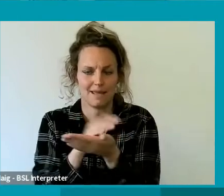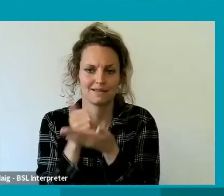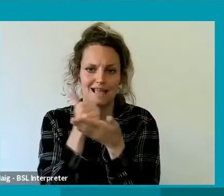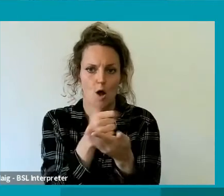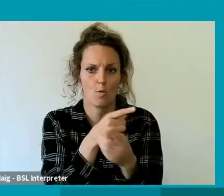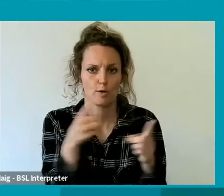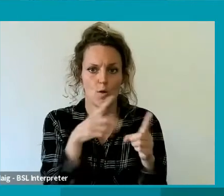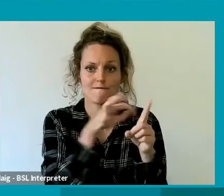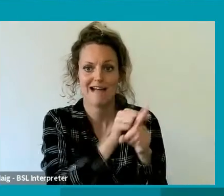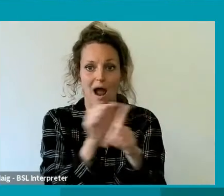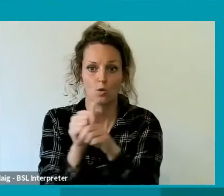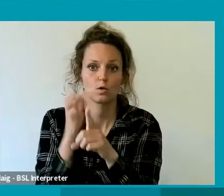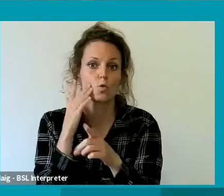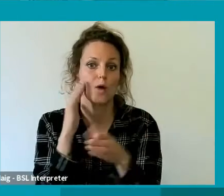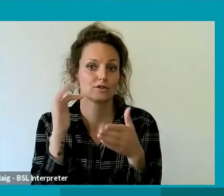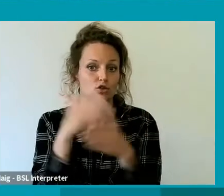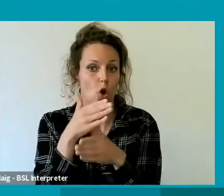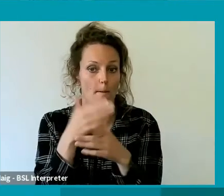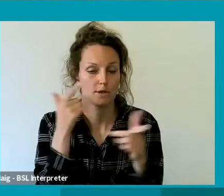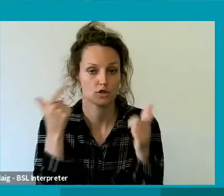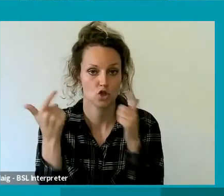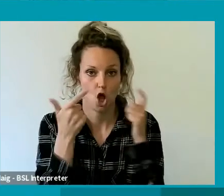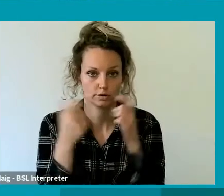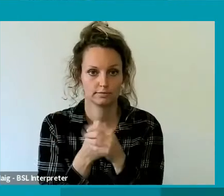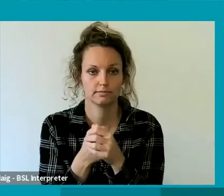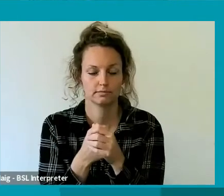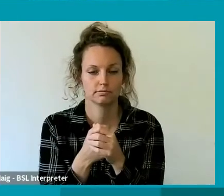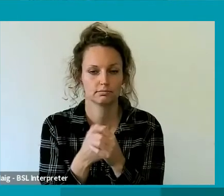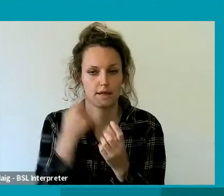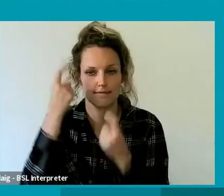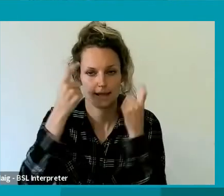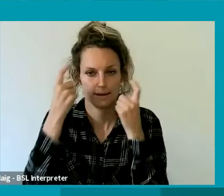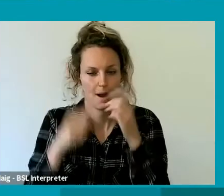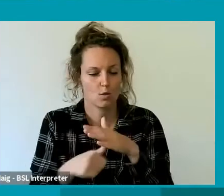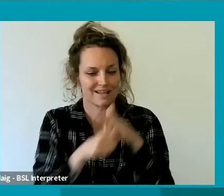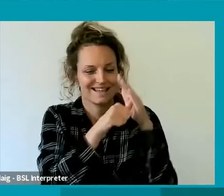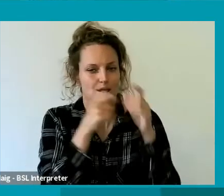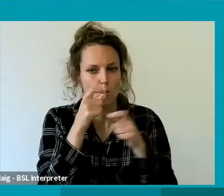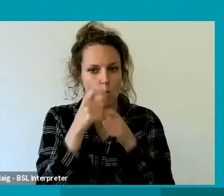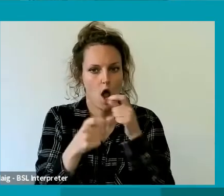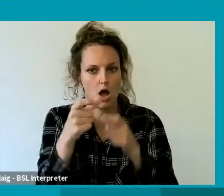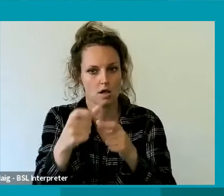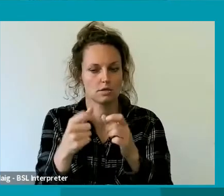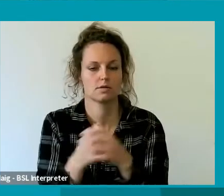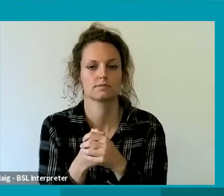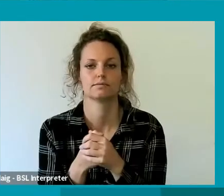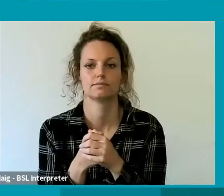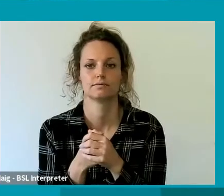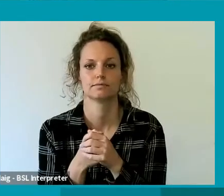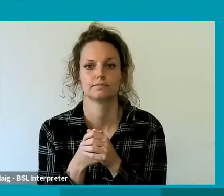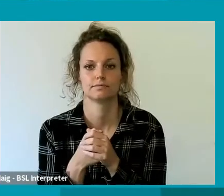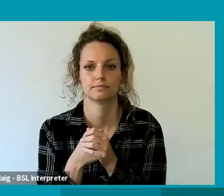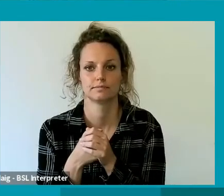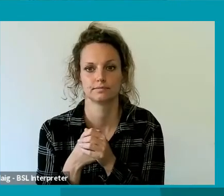So think about those keywords that sit in your job title or across your industry sector.